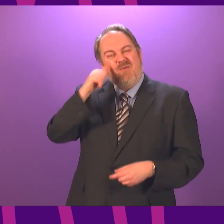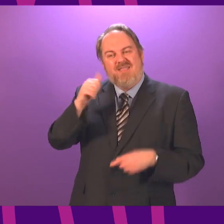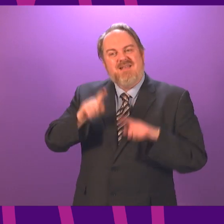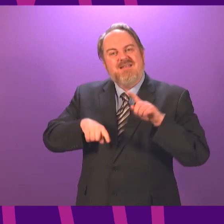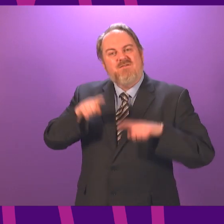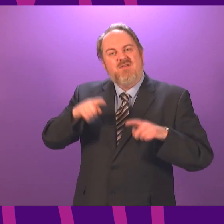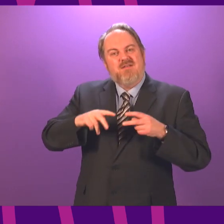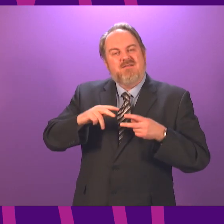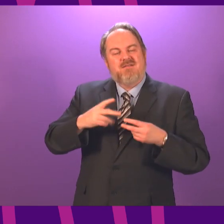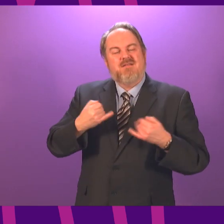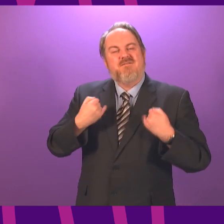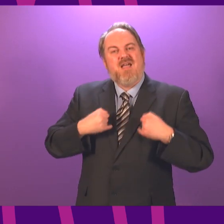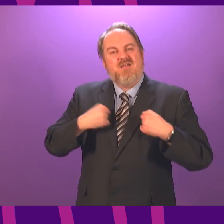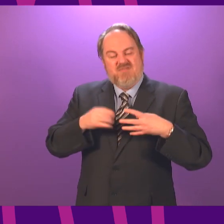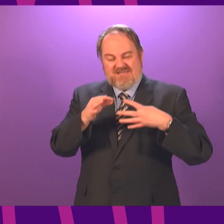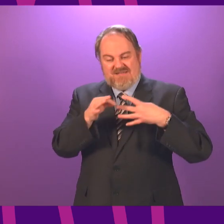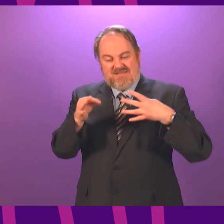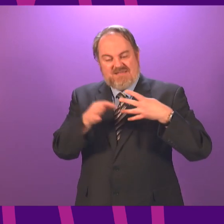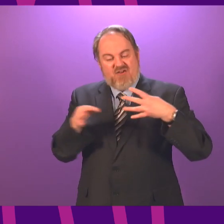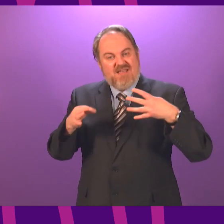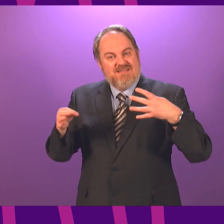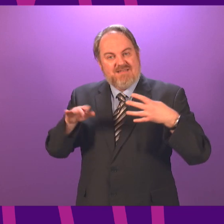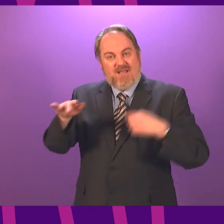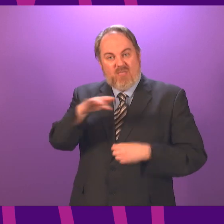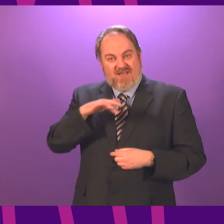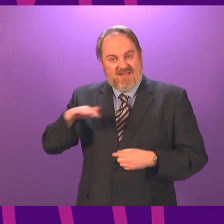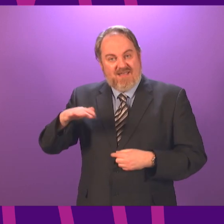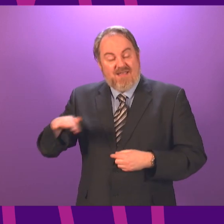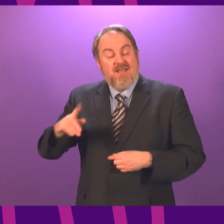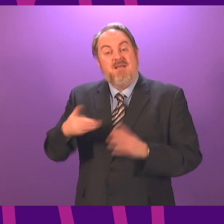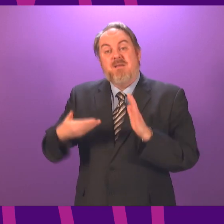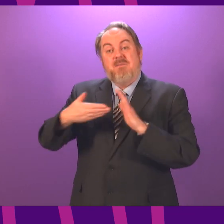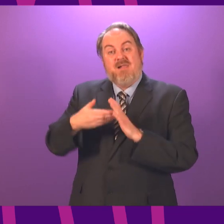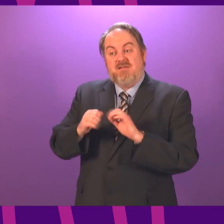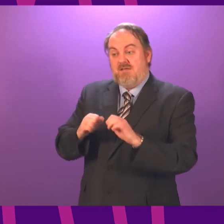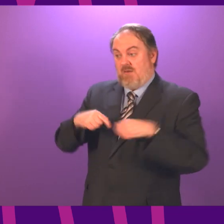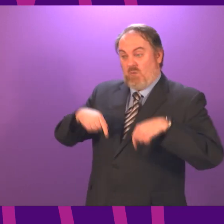stages in vaccinating their populations. Unfortunately, no matter how well we do with vaccination